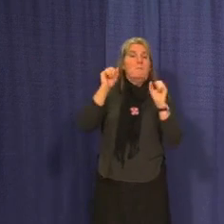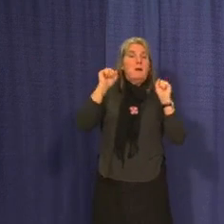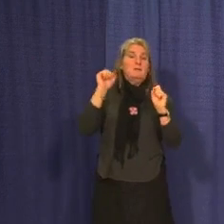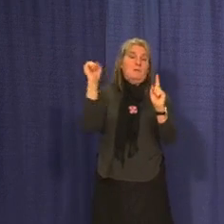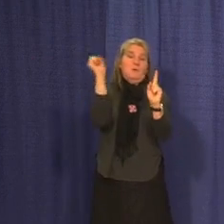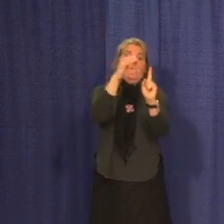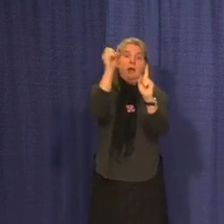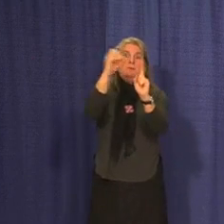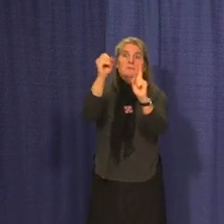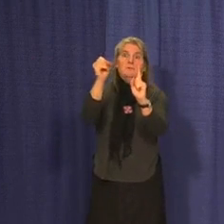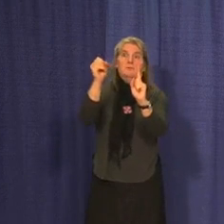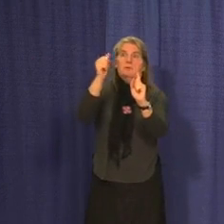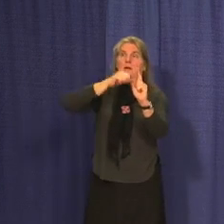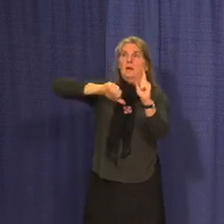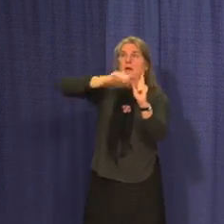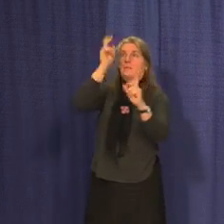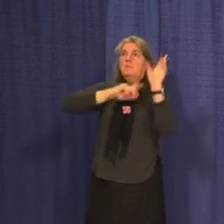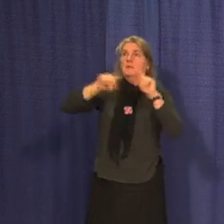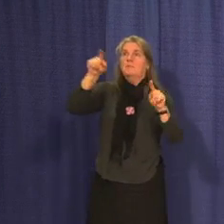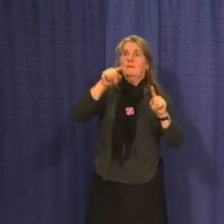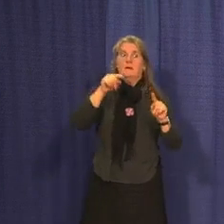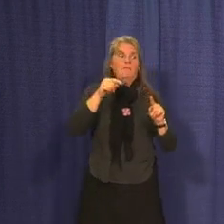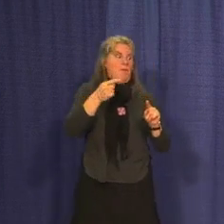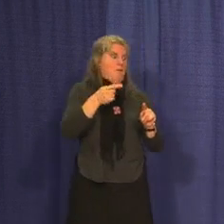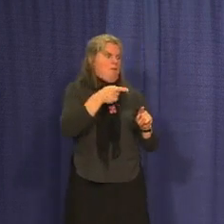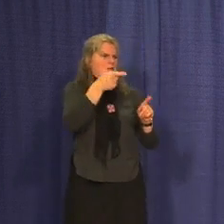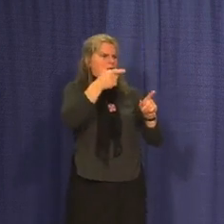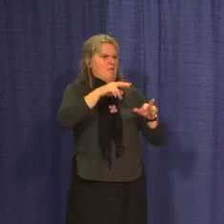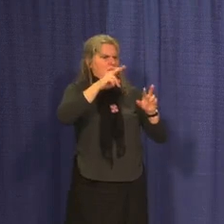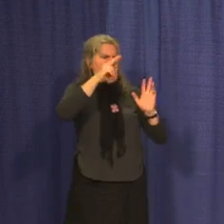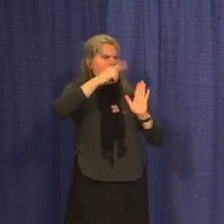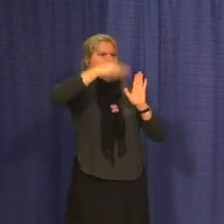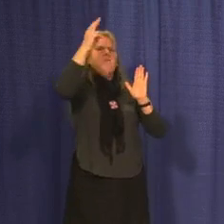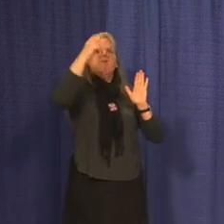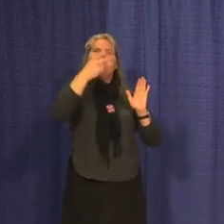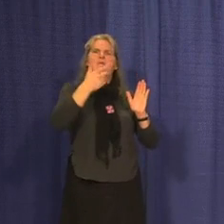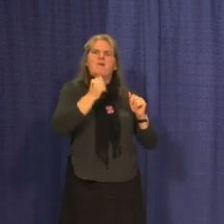Public exposures have put residents into a vulnerable position of being harshly judged